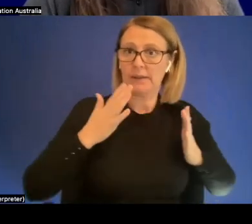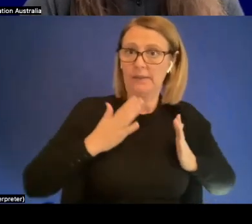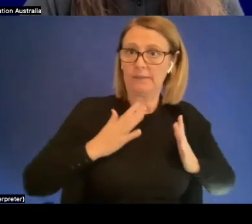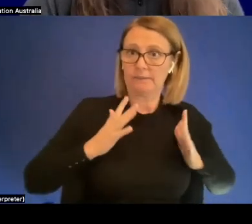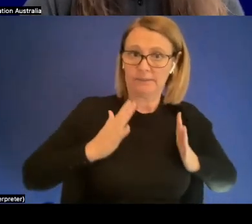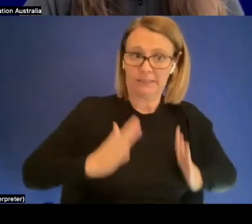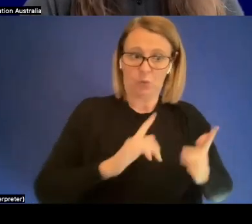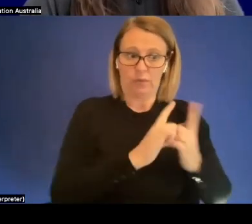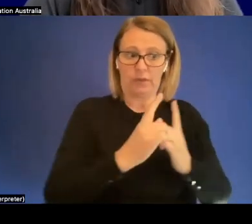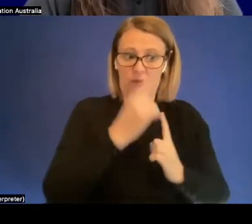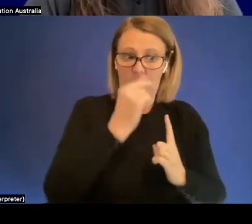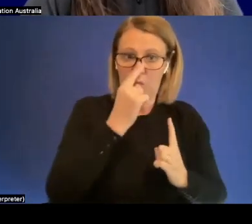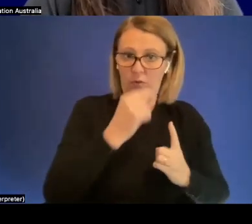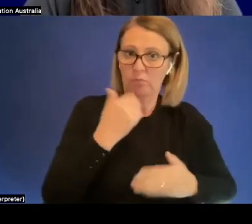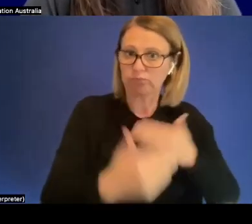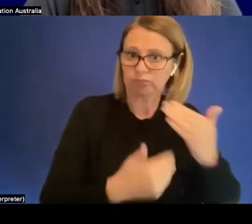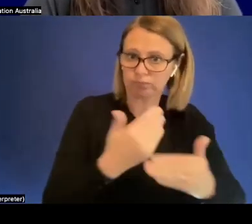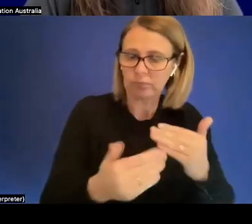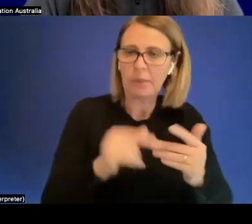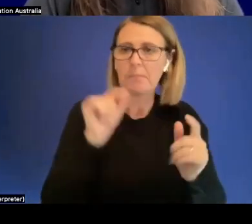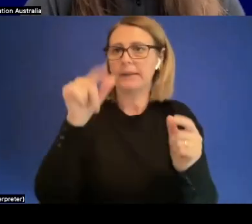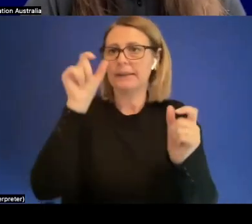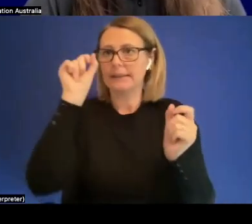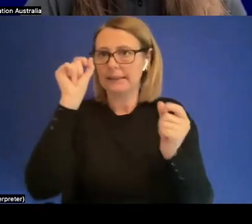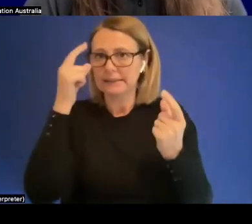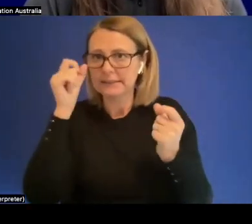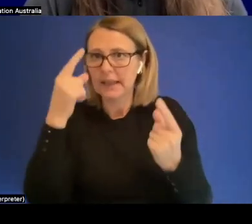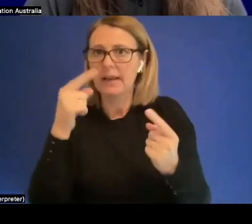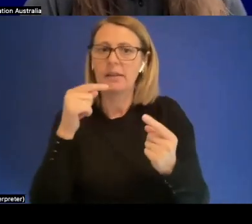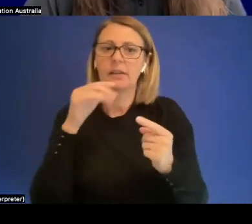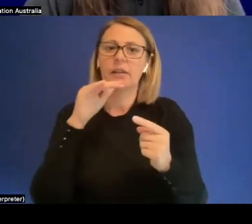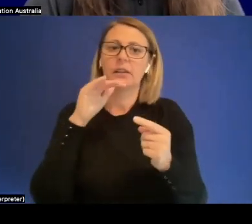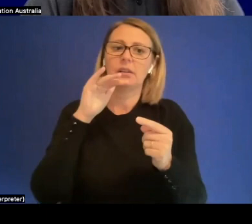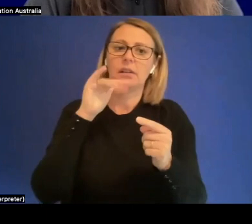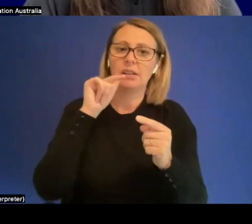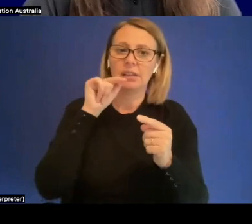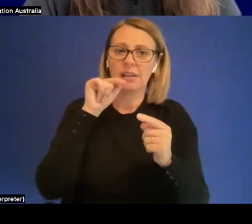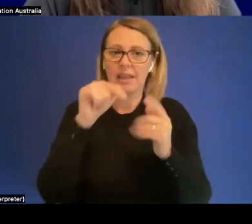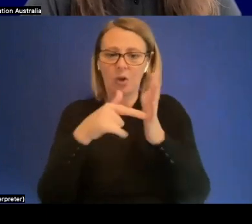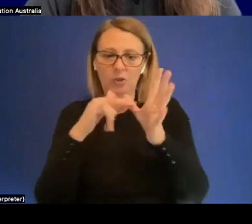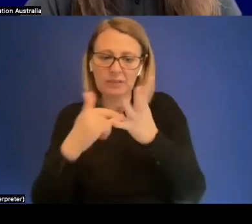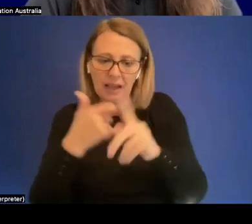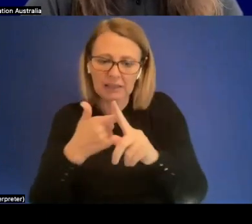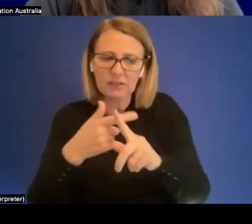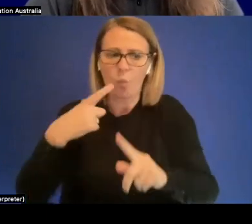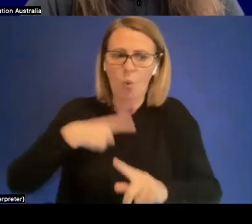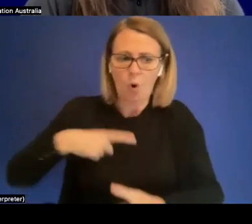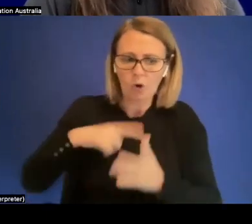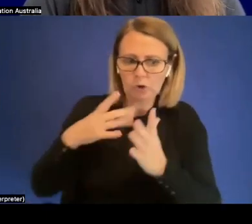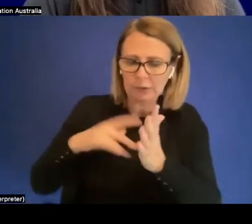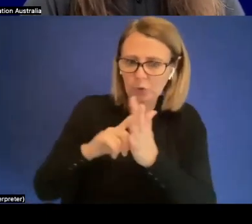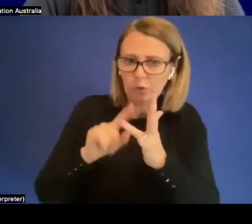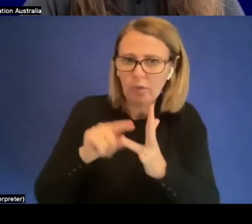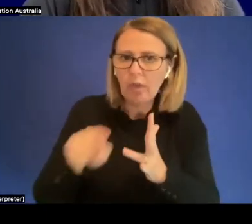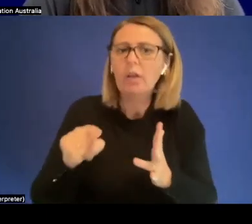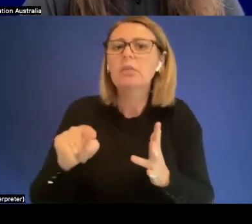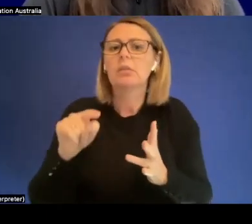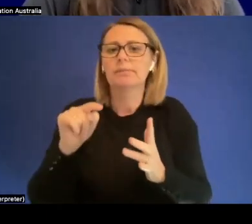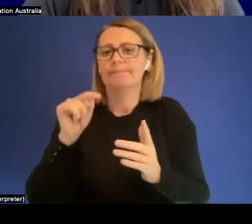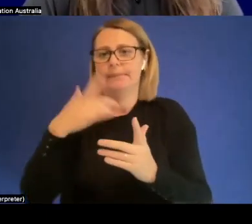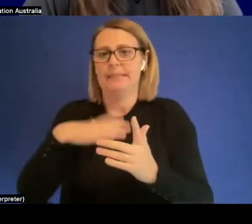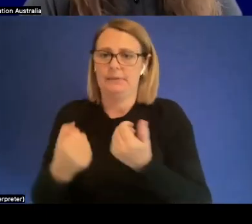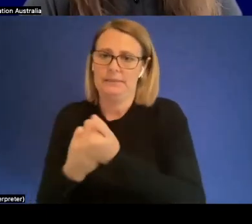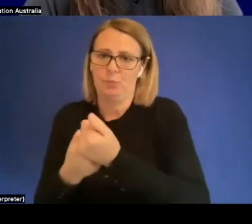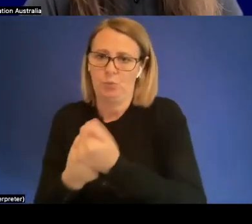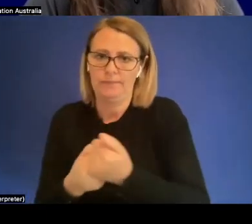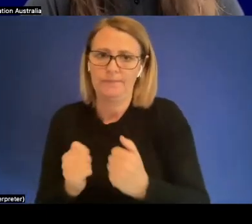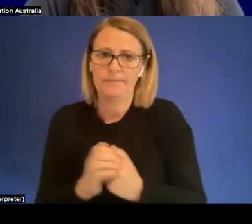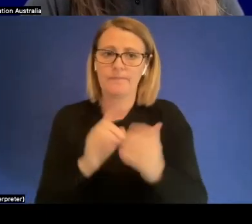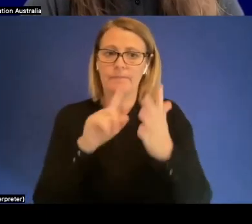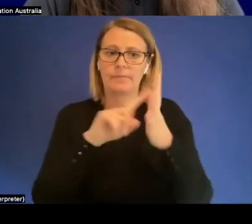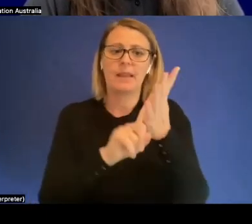the concepts needed to be developed and supported, and the allied health team to work in conjunction